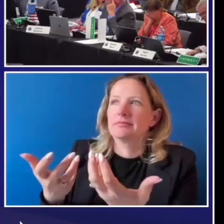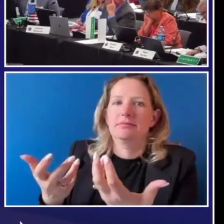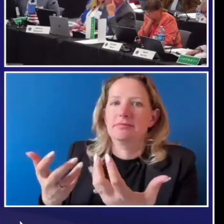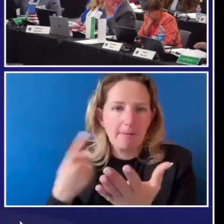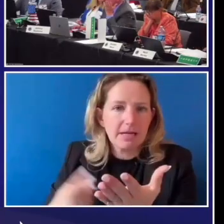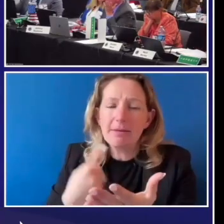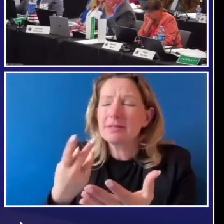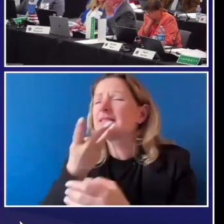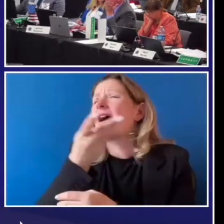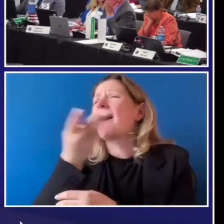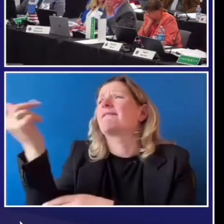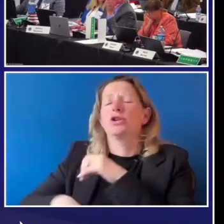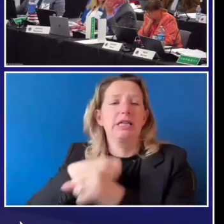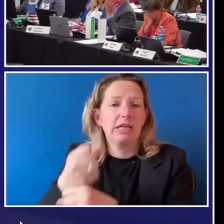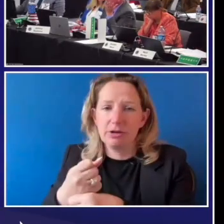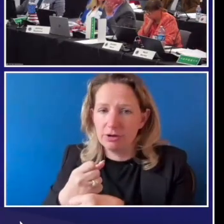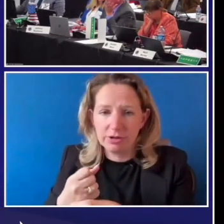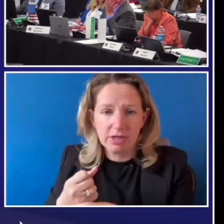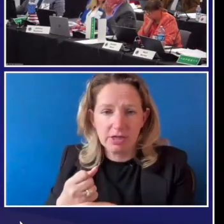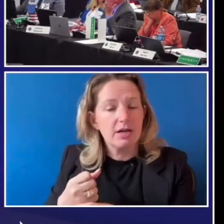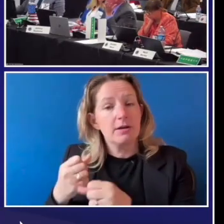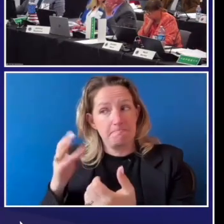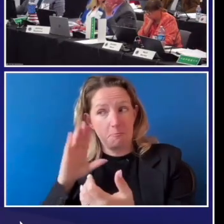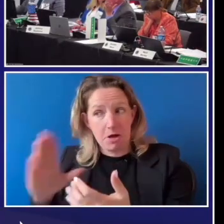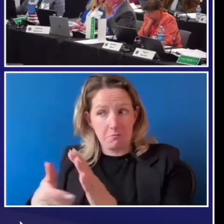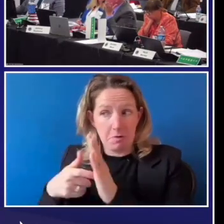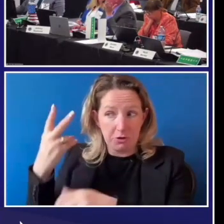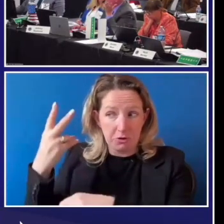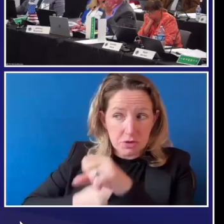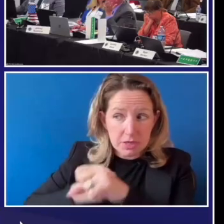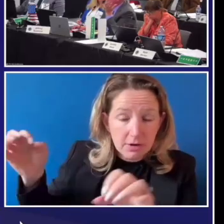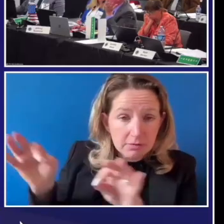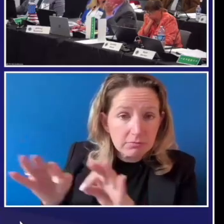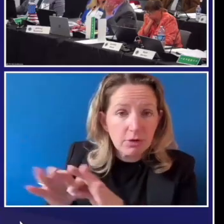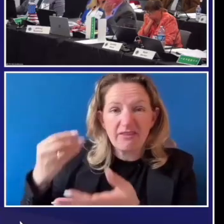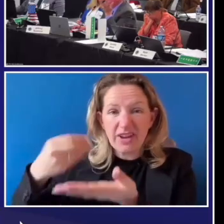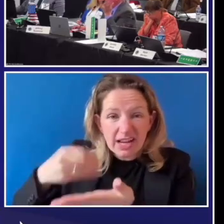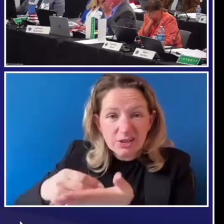some accreditors are going to require 2 years of financials in order to accredit them or if we're switching accreditors, that